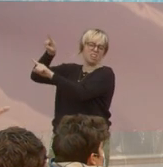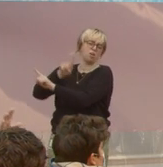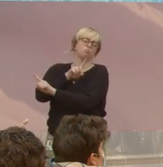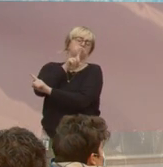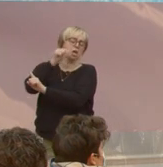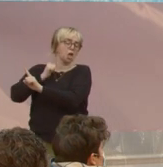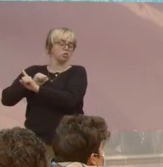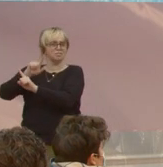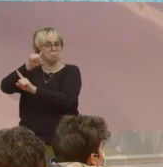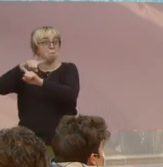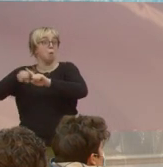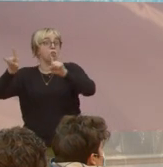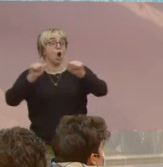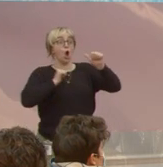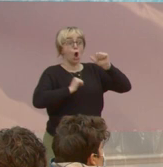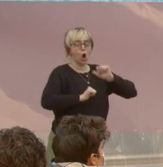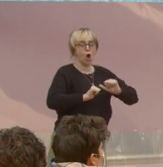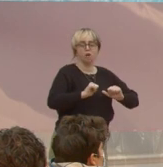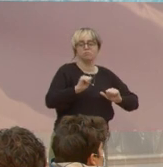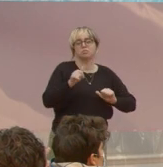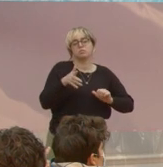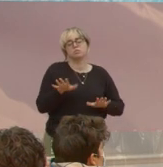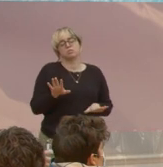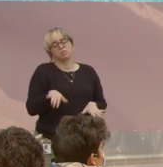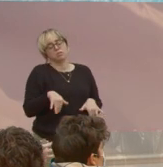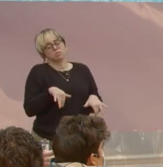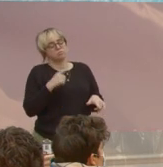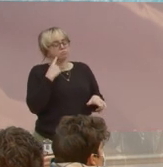But the show, but they're just entertained for this afternoon.